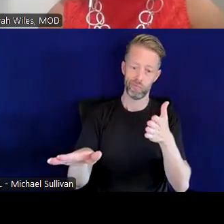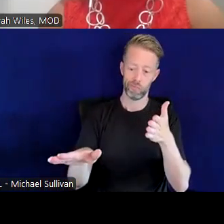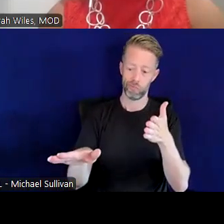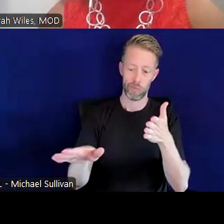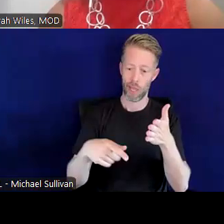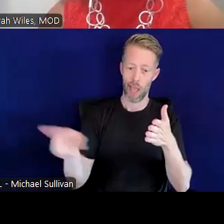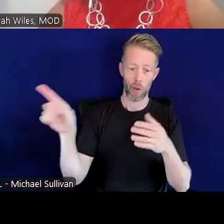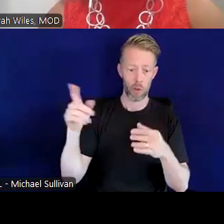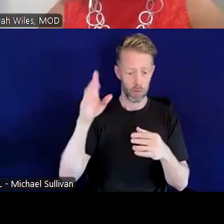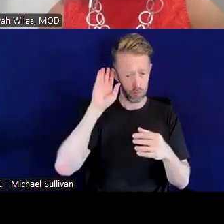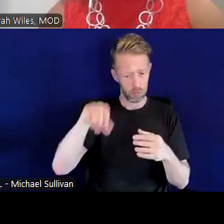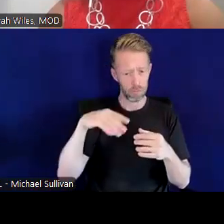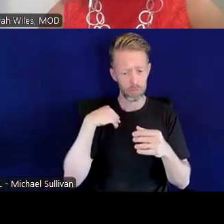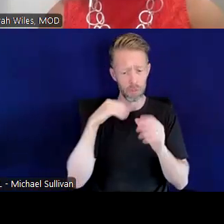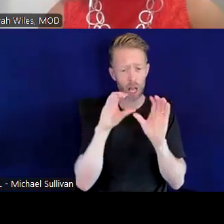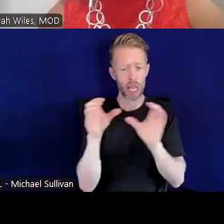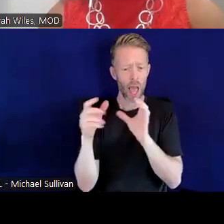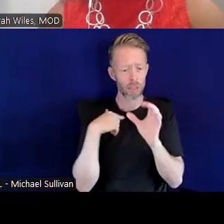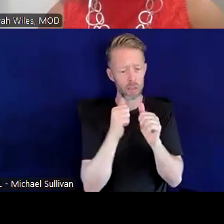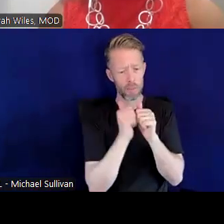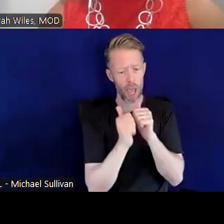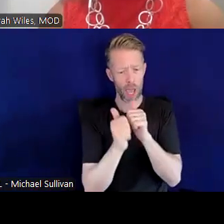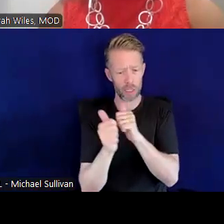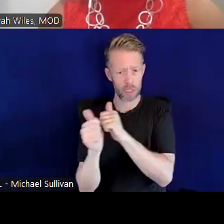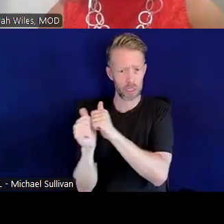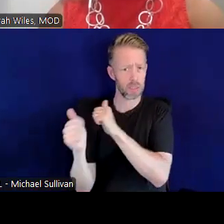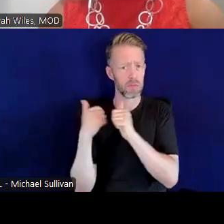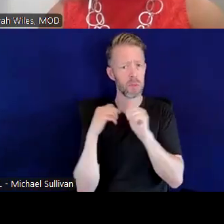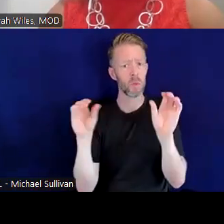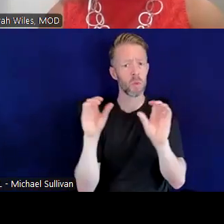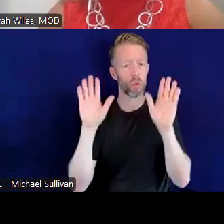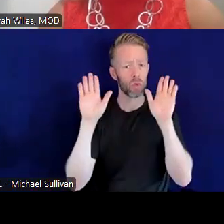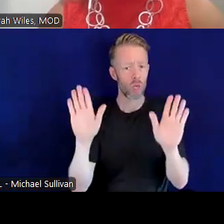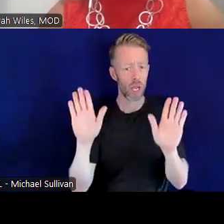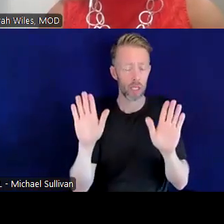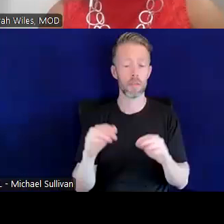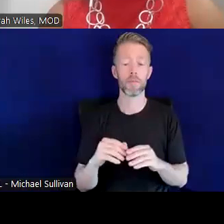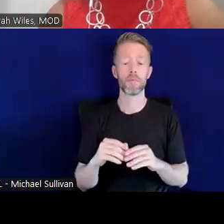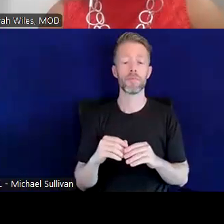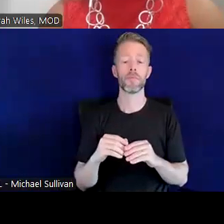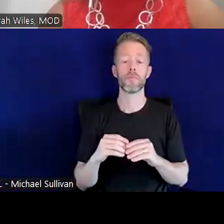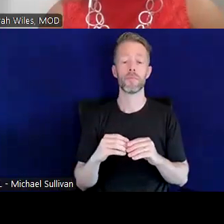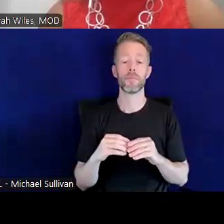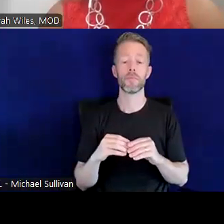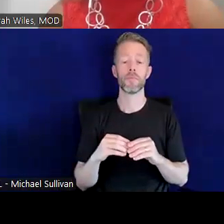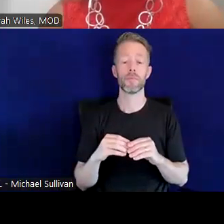passing my classes and doing great, the problem was it was taking too long, it was taking